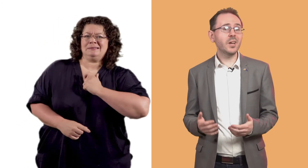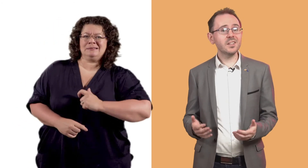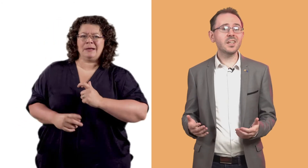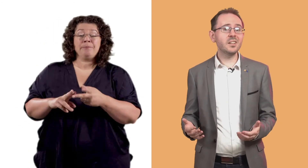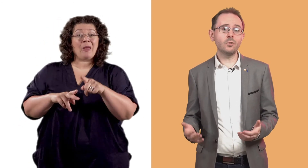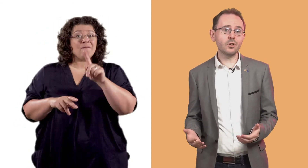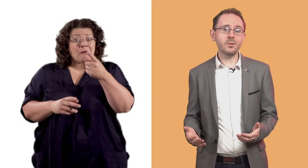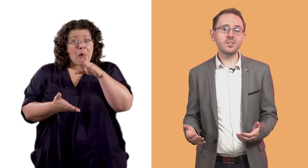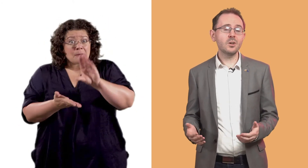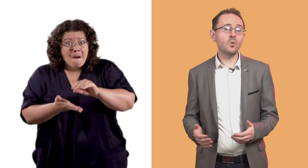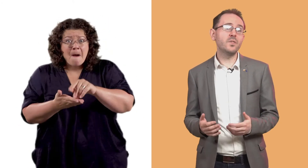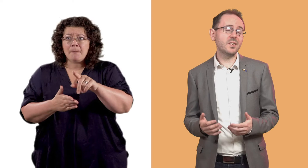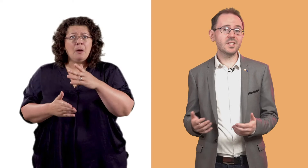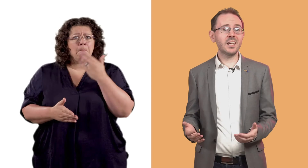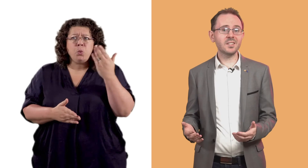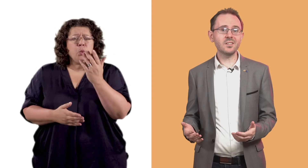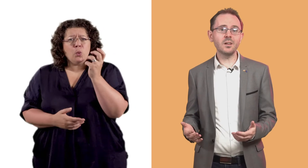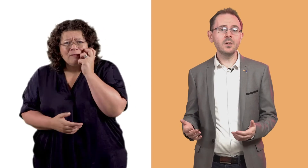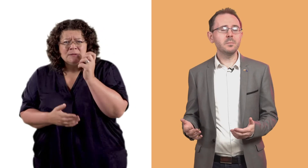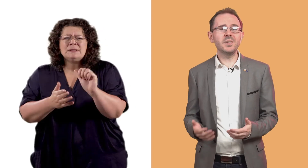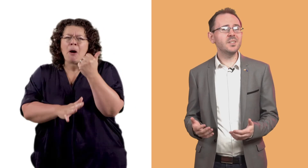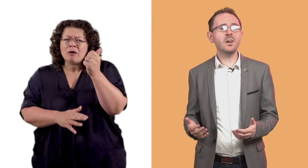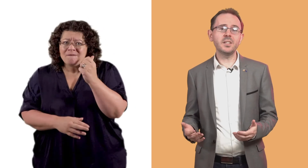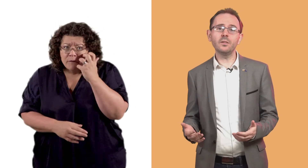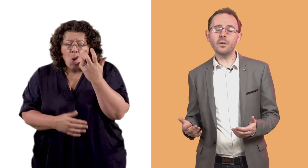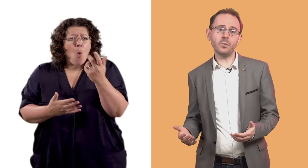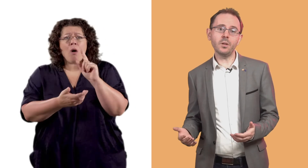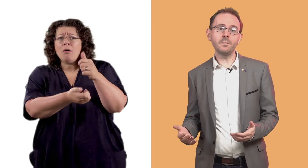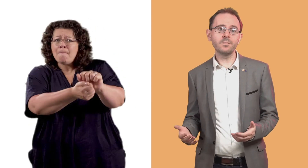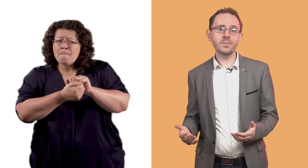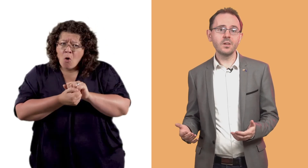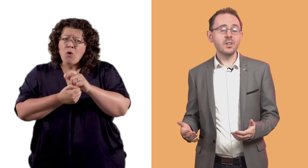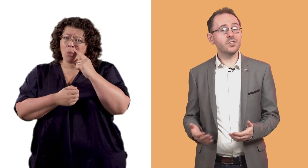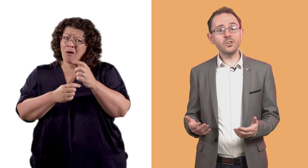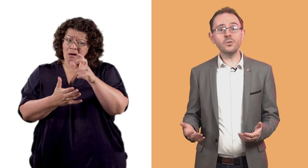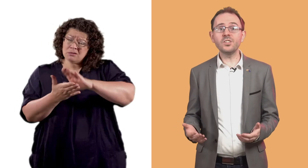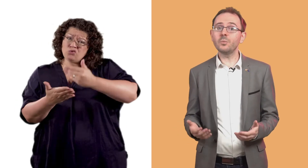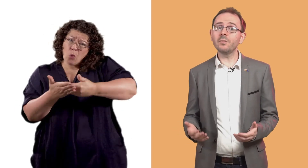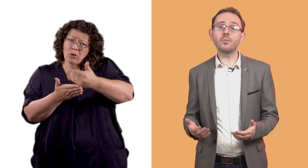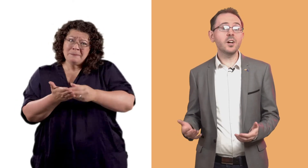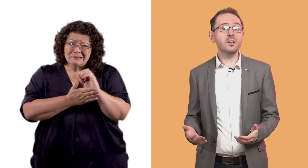then you can send in your documents or visit a scanning centre, but this isn't ideal for everyone. So the good news is that we have